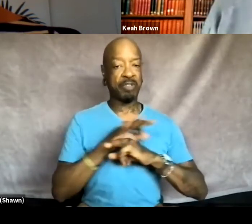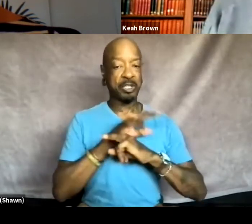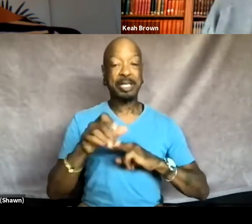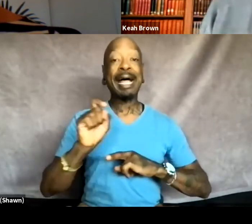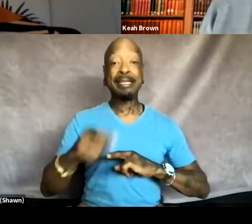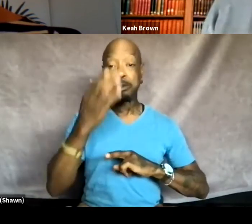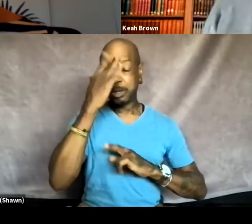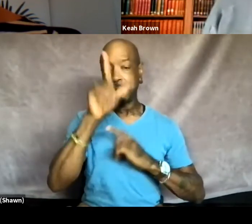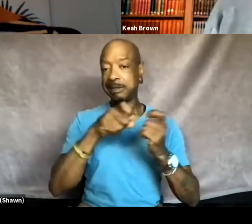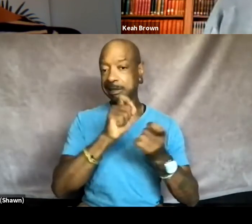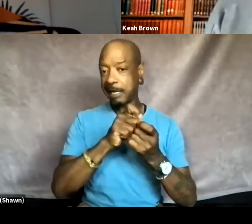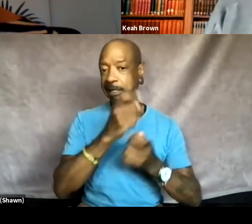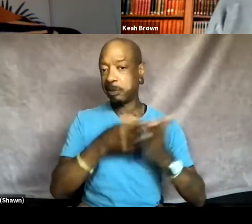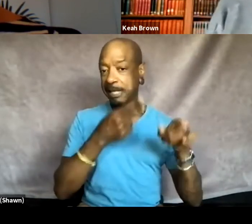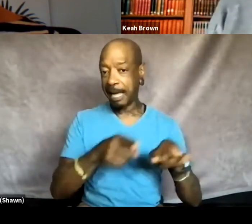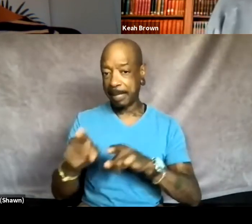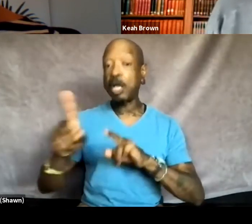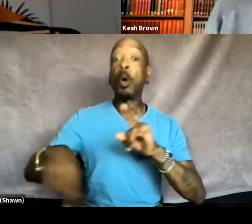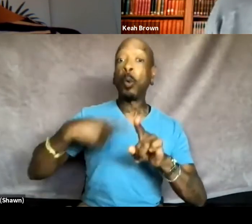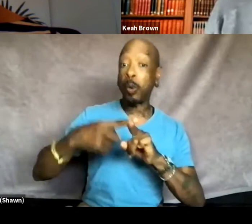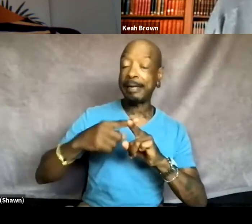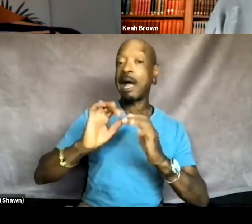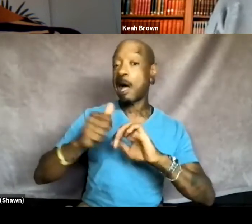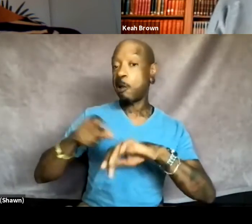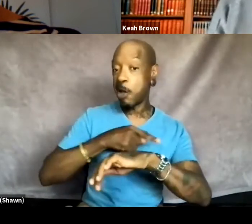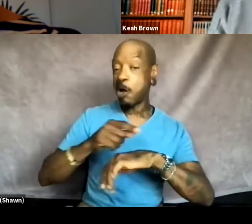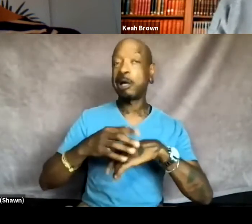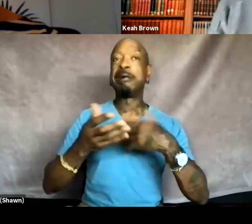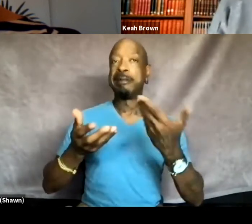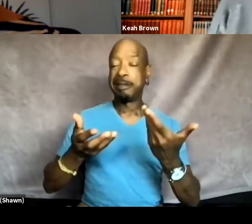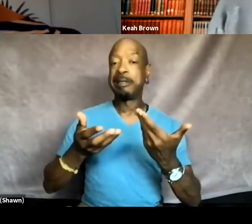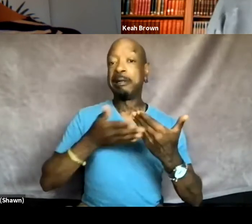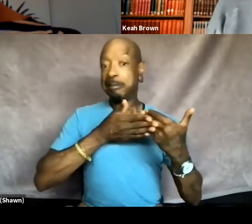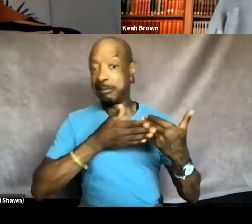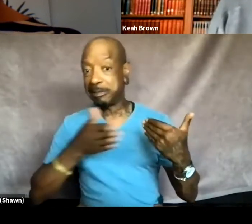Keah Brown: When it's happening, how long it's going to happen for and that helps me